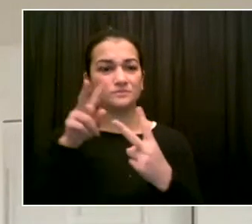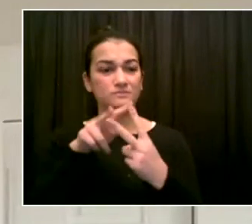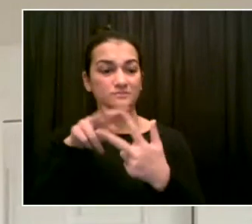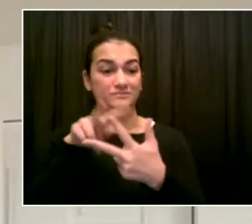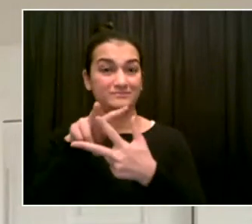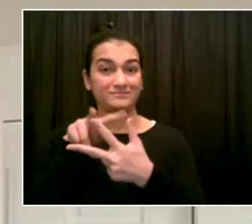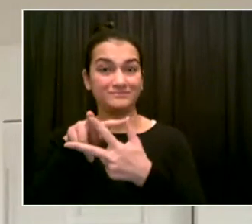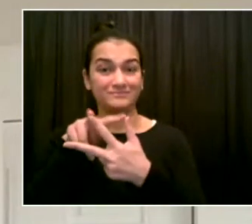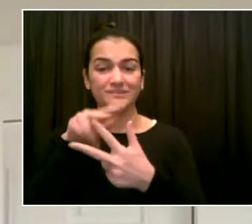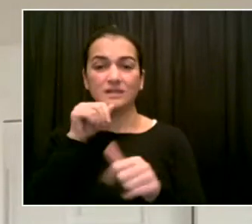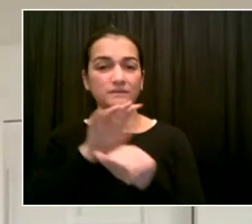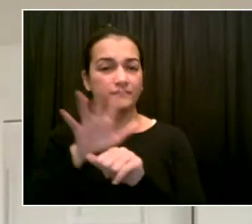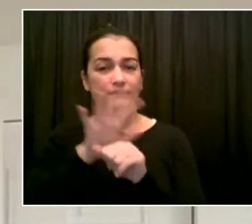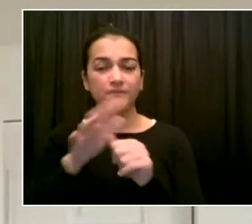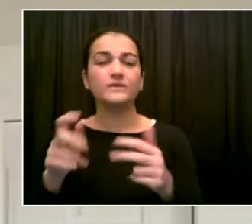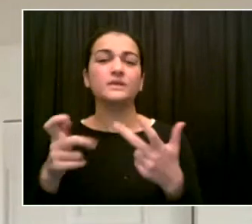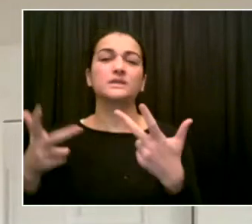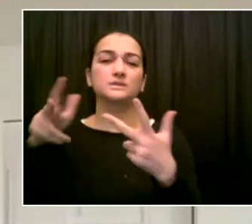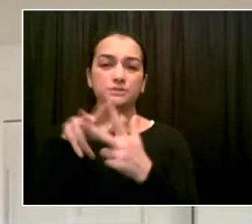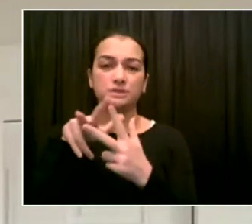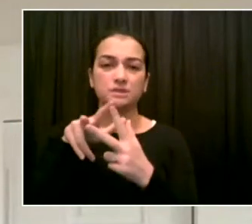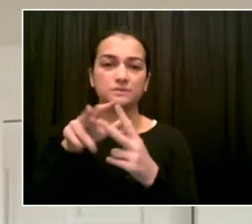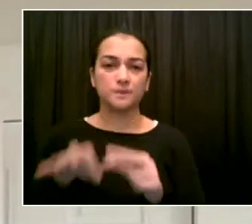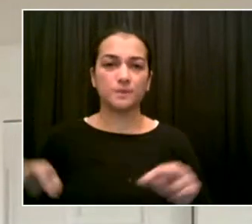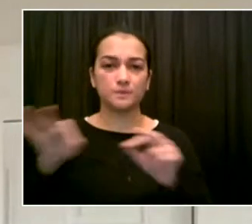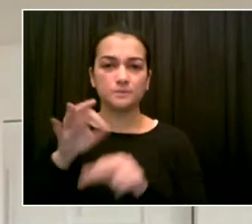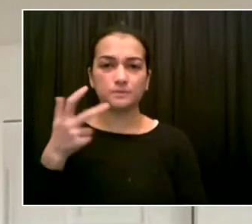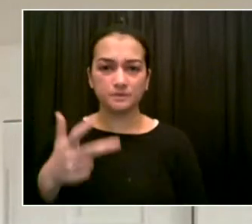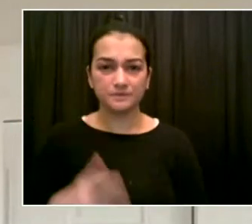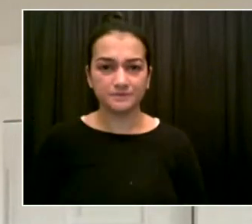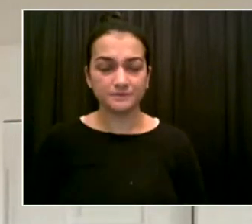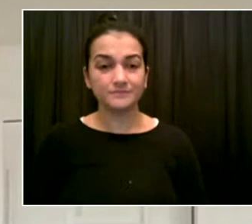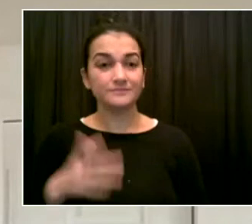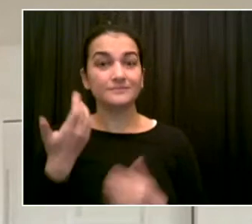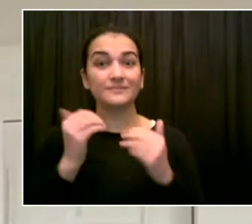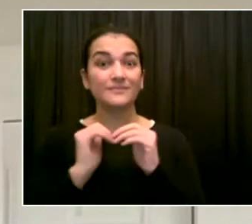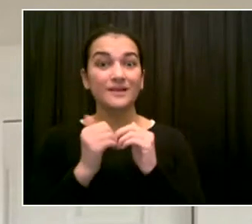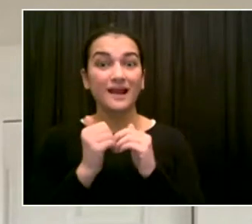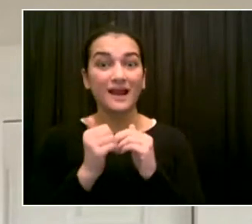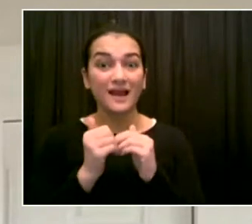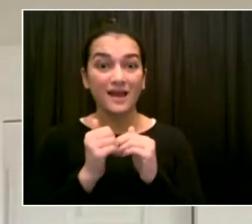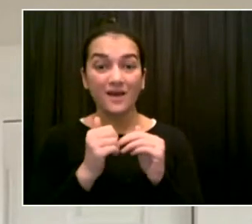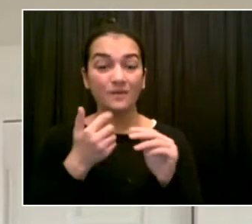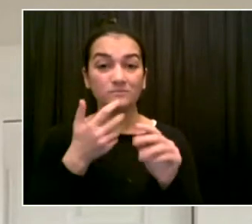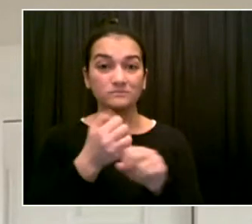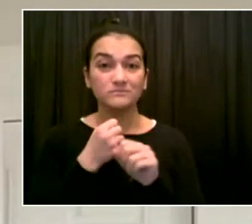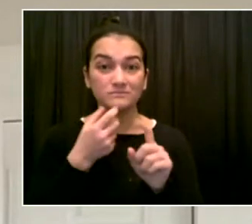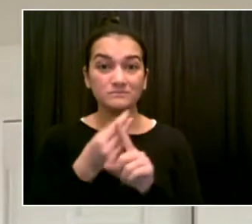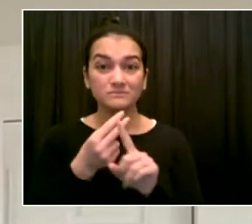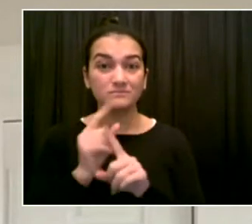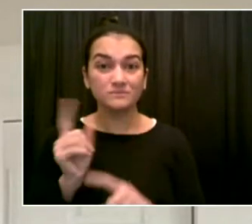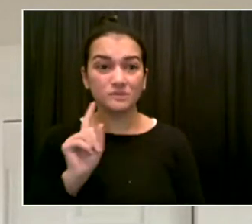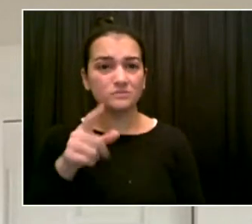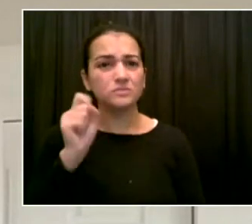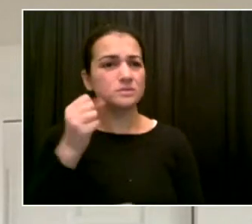50, UNDERLYIG N CONDITIONS, FOR EXAMPLE. BOOSTER SHOTS